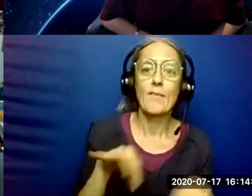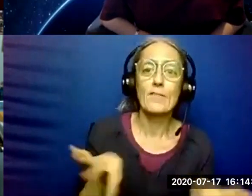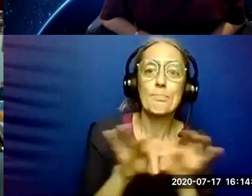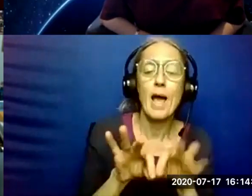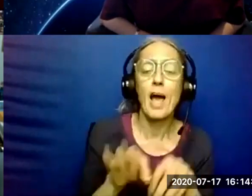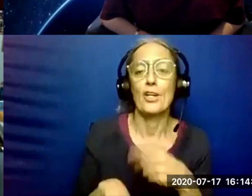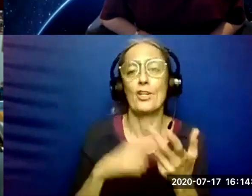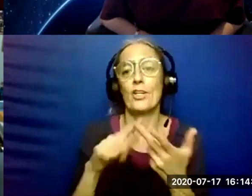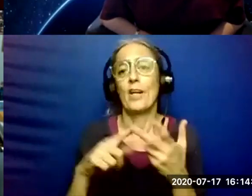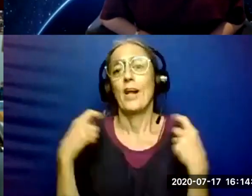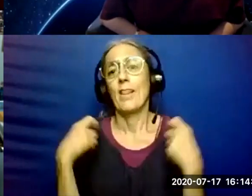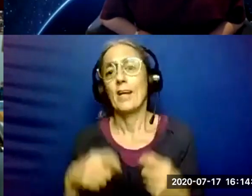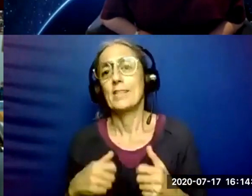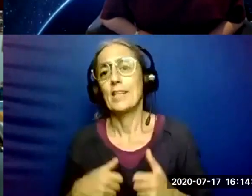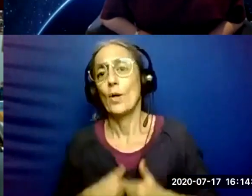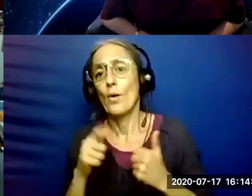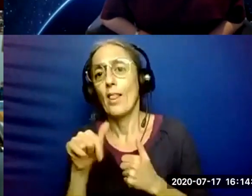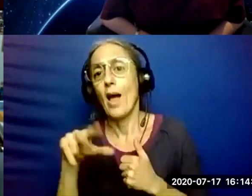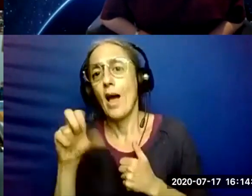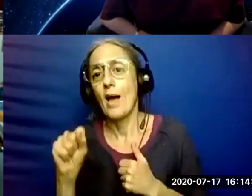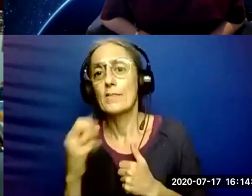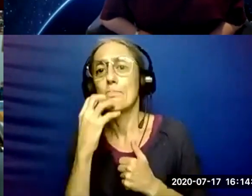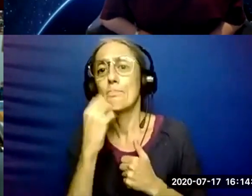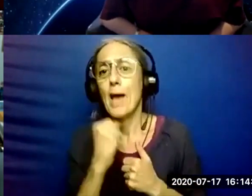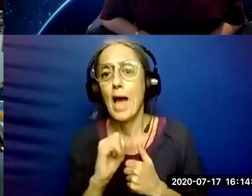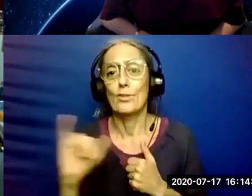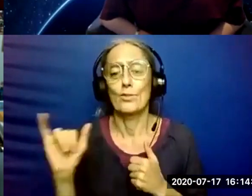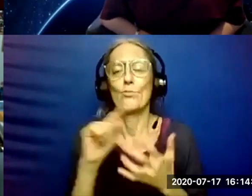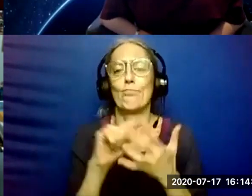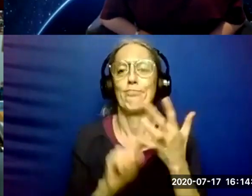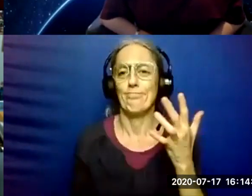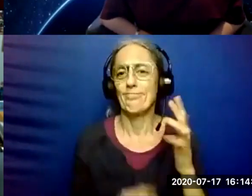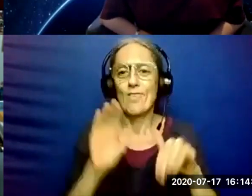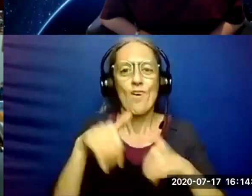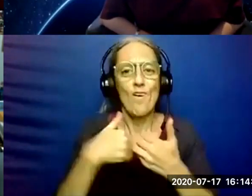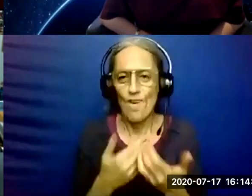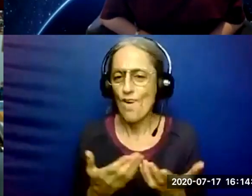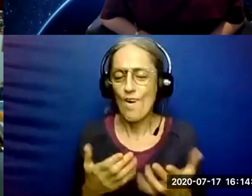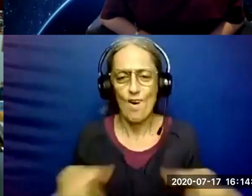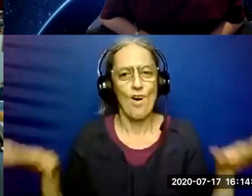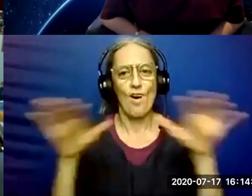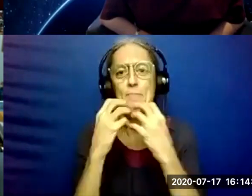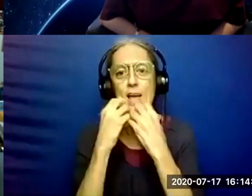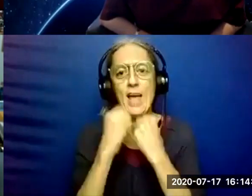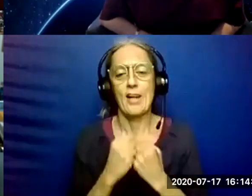Again, we need to ensure that individuals who are kids,